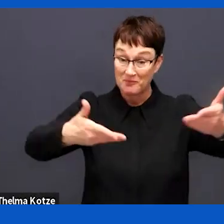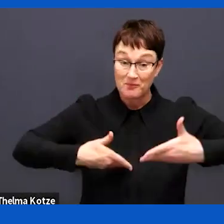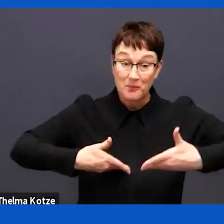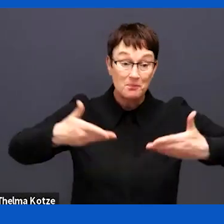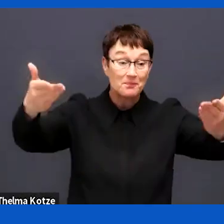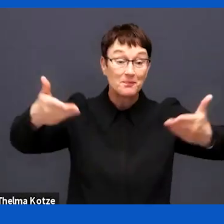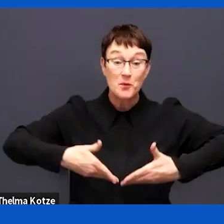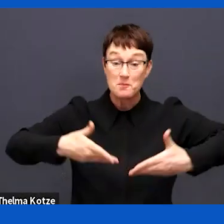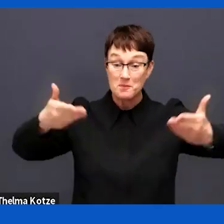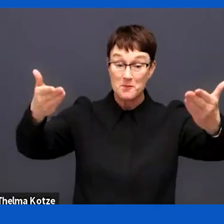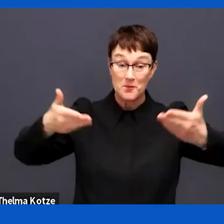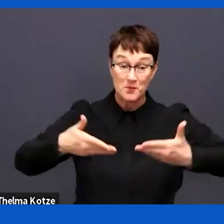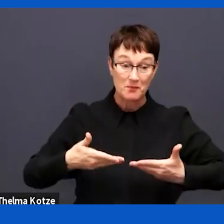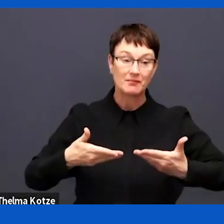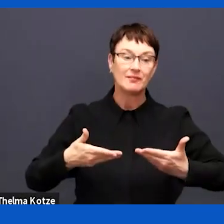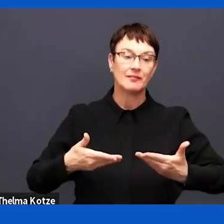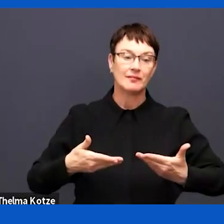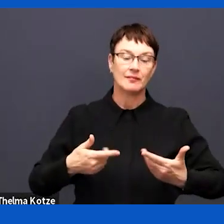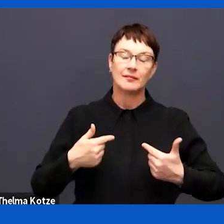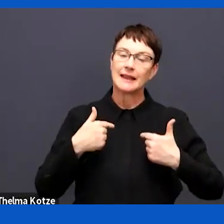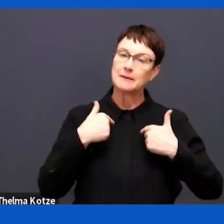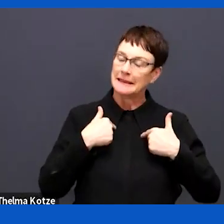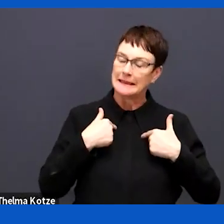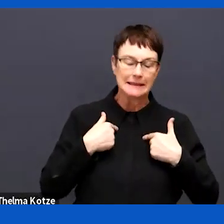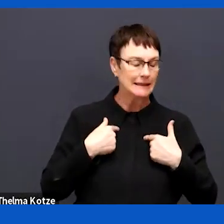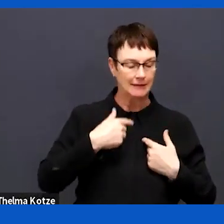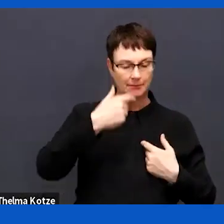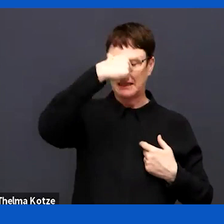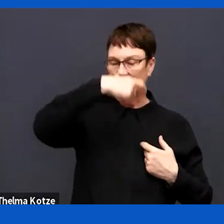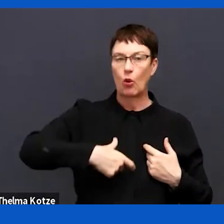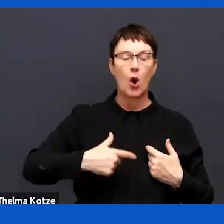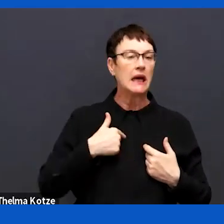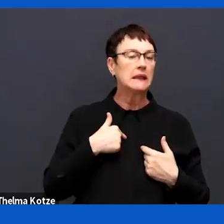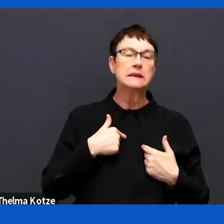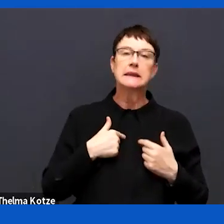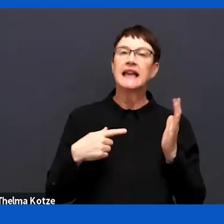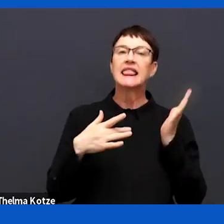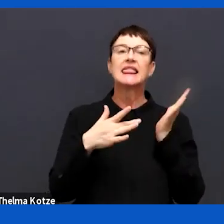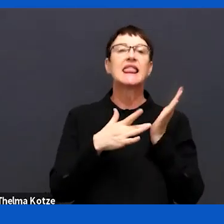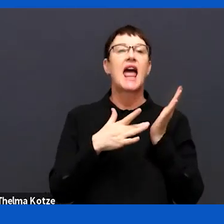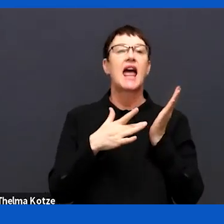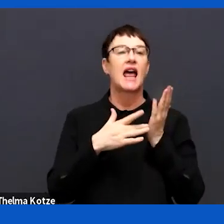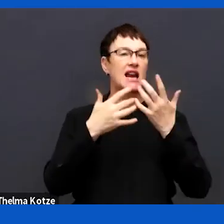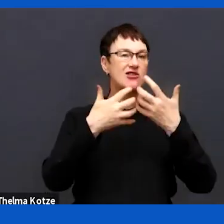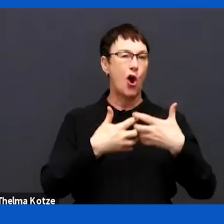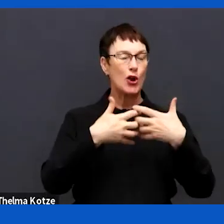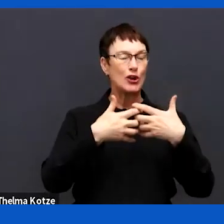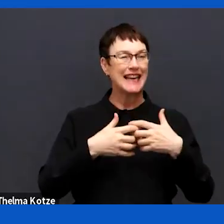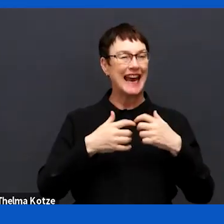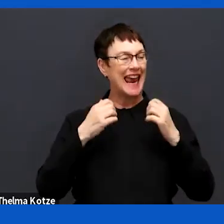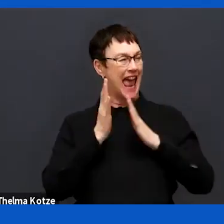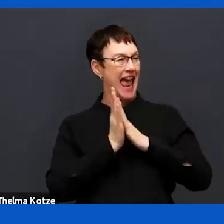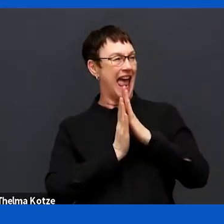I am not fond of technology right now I will do my best to talk about ICT and web accessibility in a